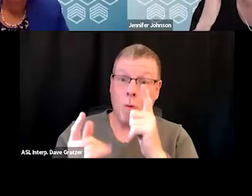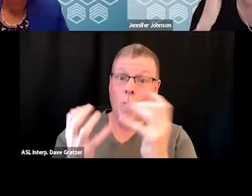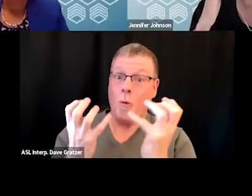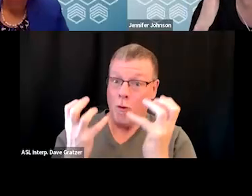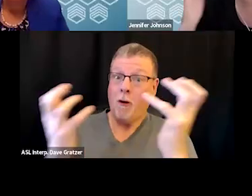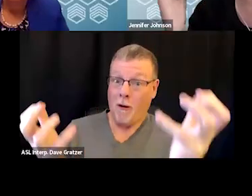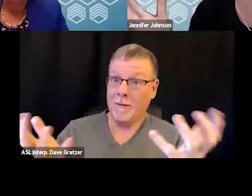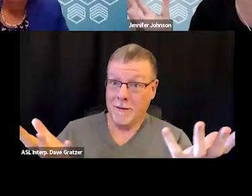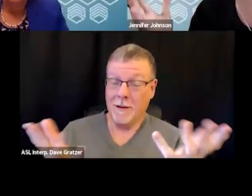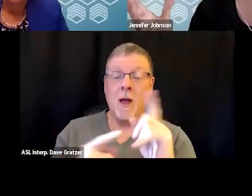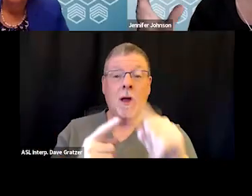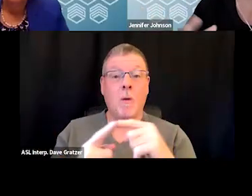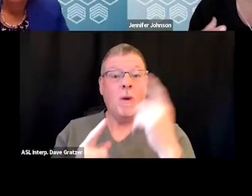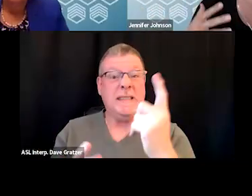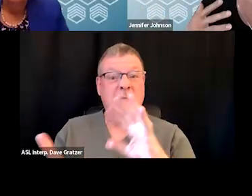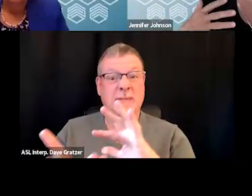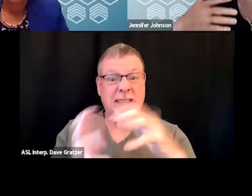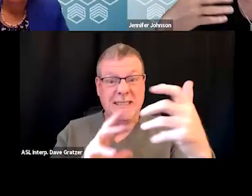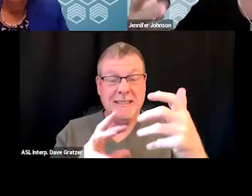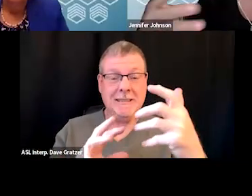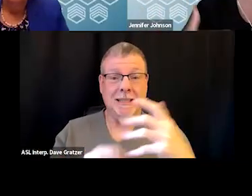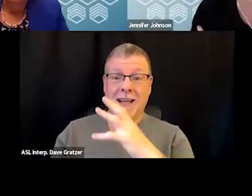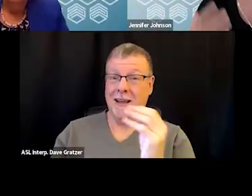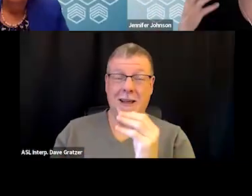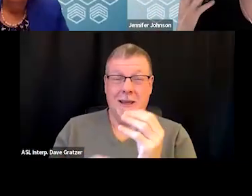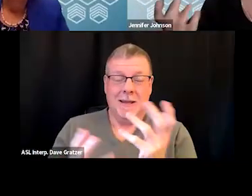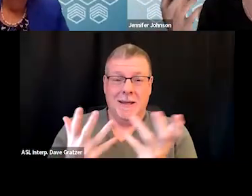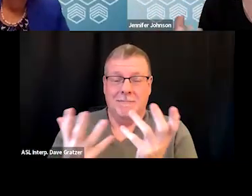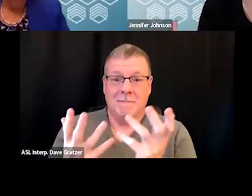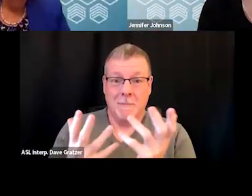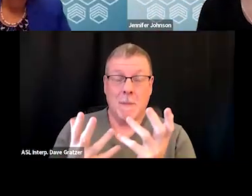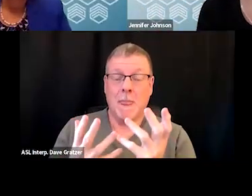And when something goes wrong, um, and when someone ha- is, is having a mental